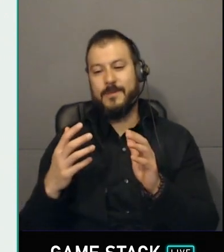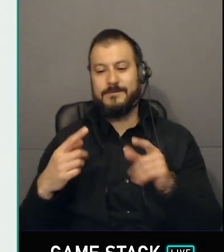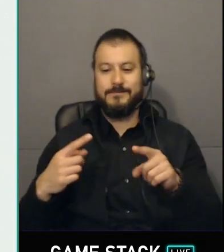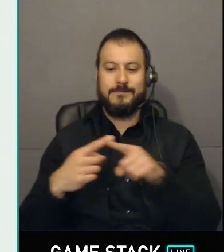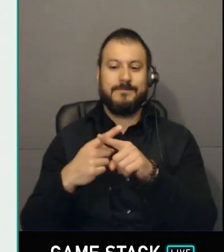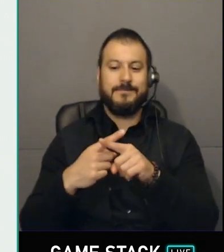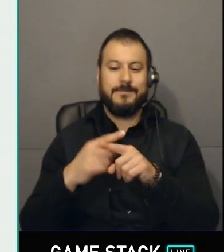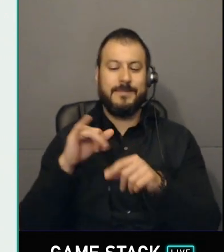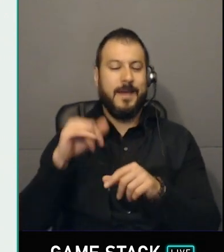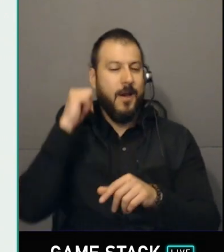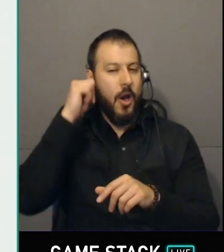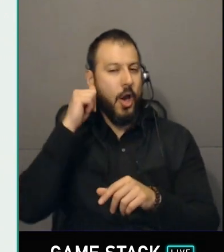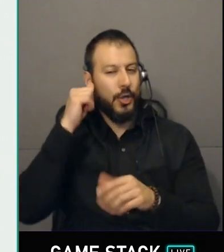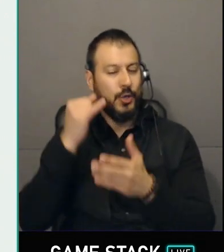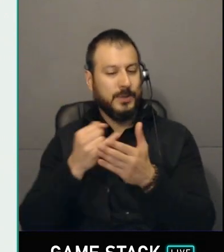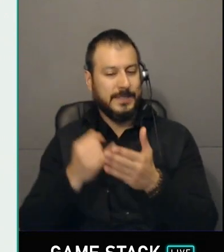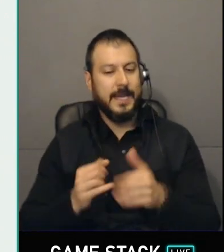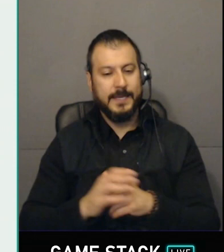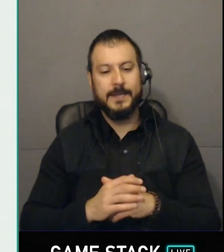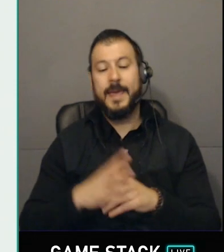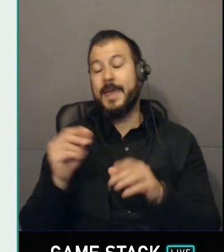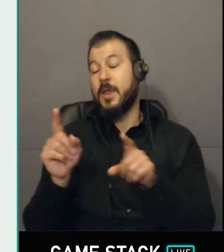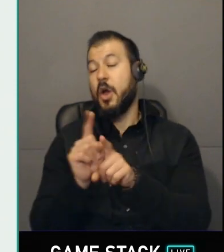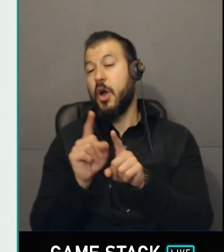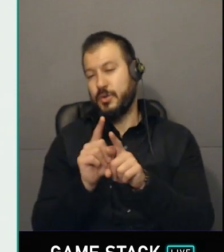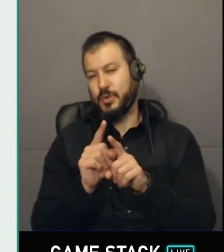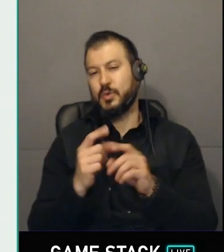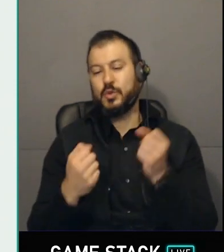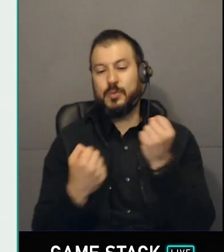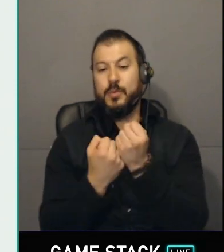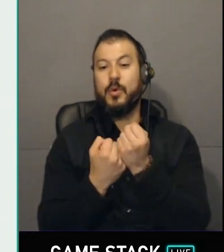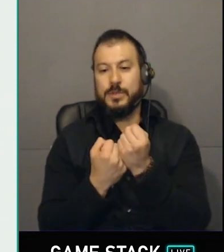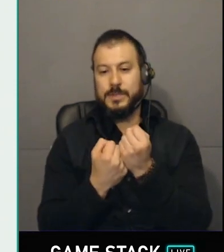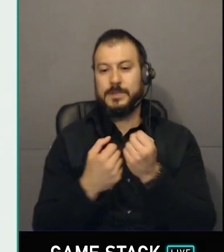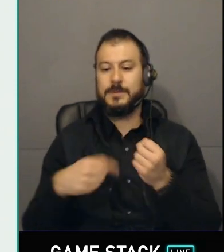and supports our gamers without sight and gives them the